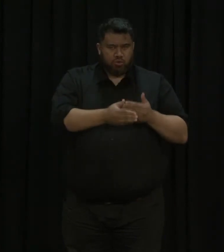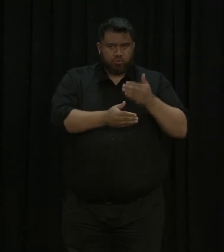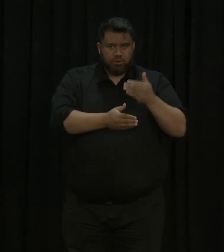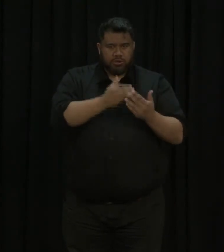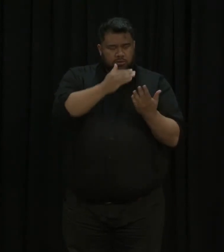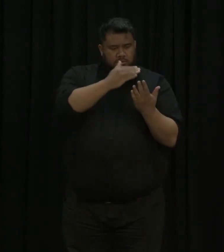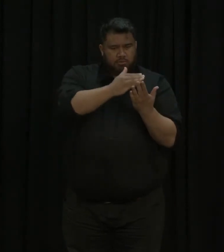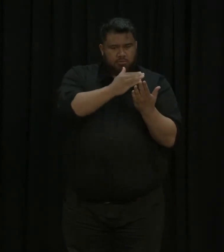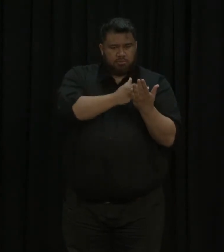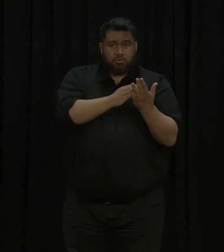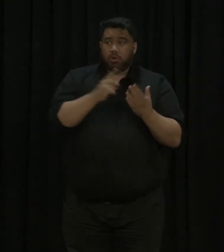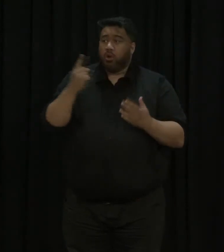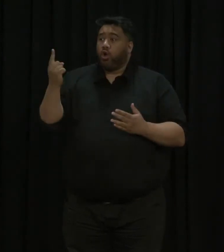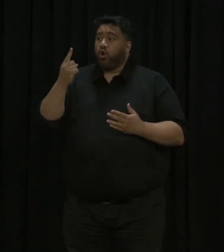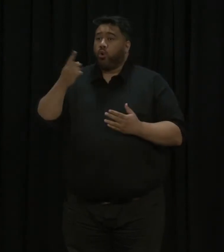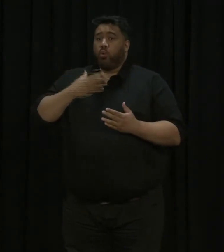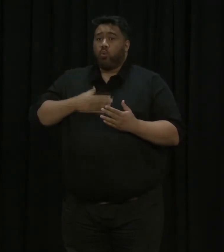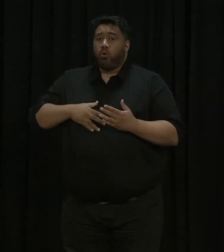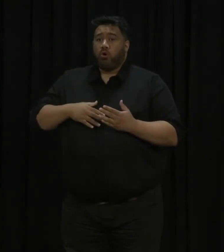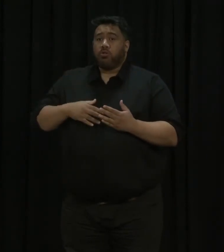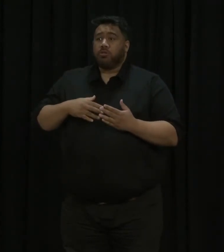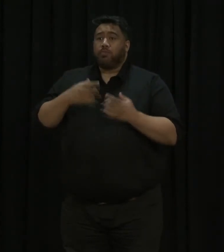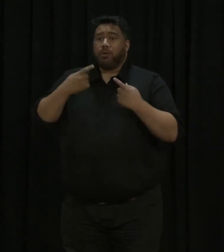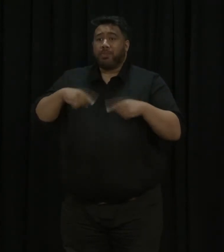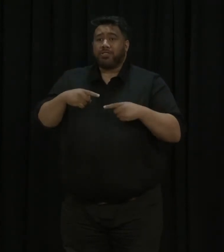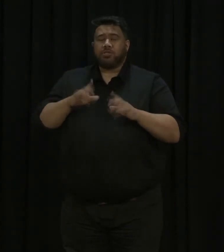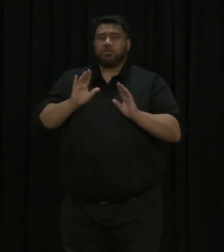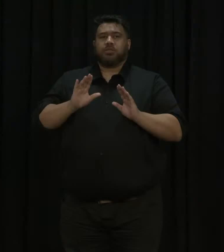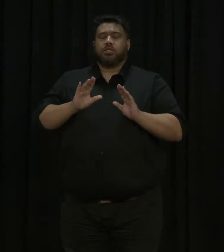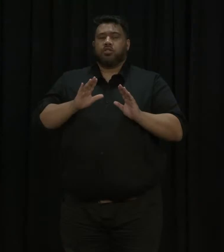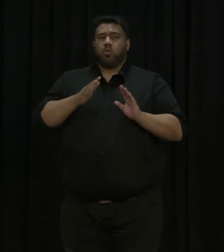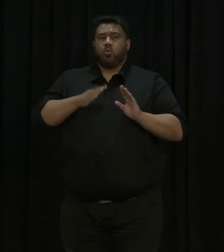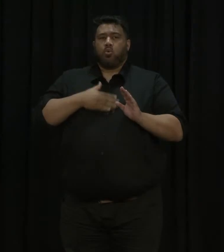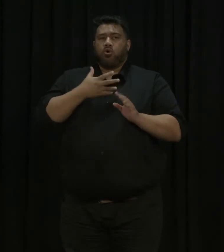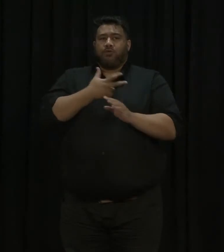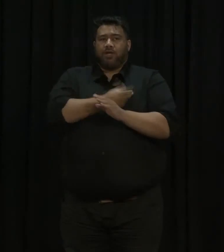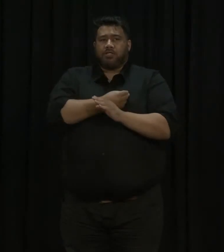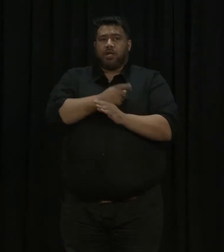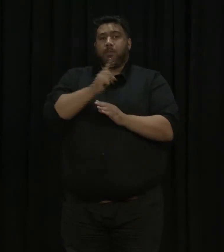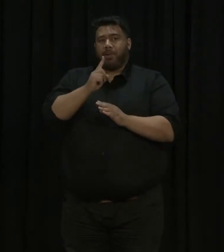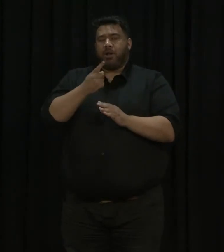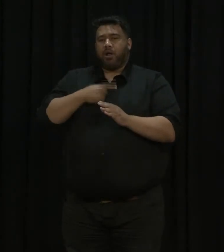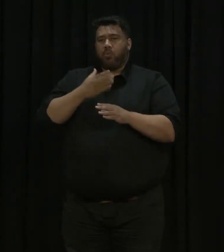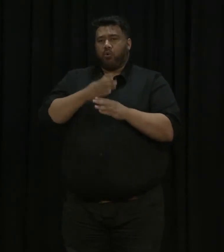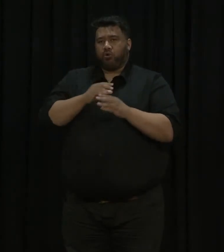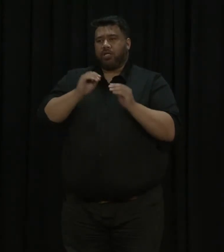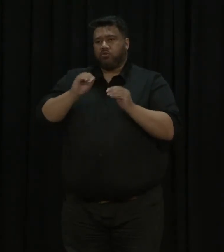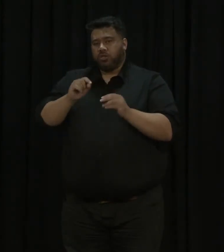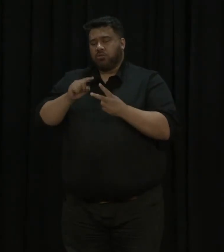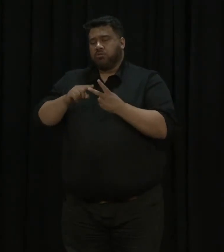exemption from the vaccination. There is a process that we're putting in place and everybody who needs an exemption will